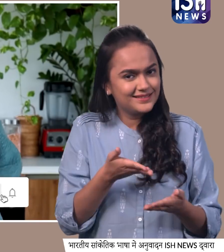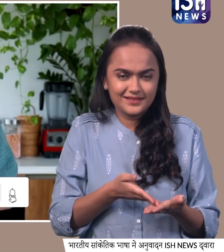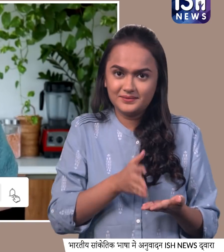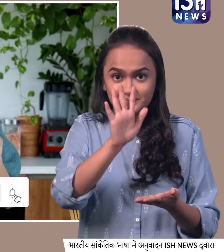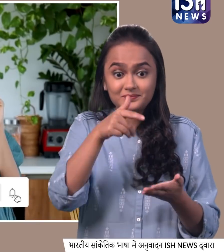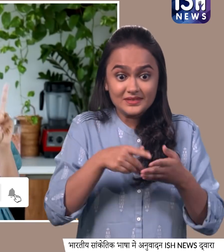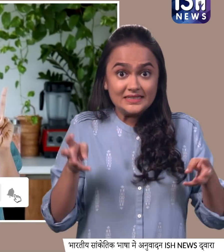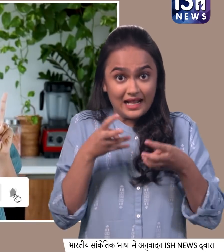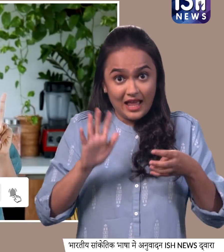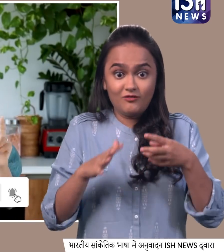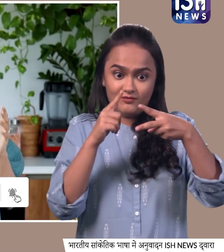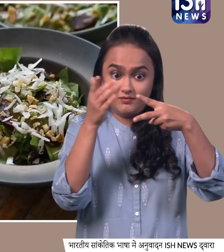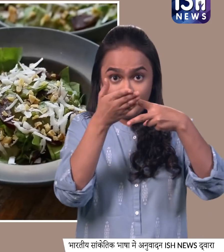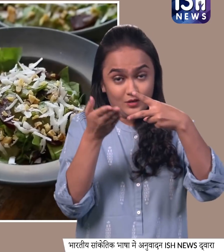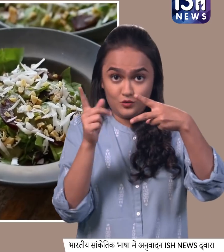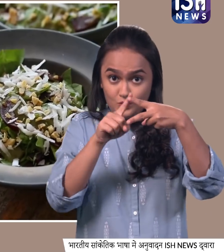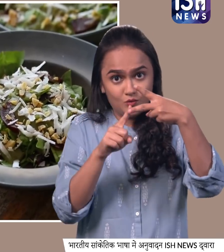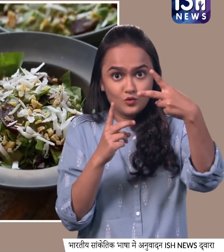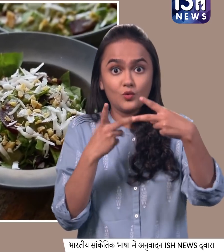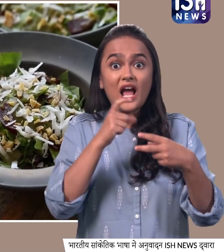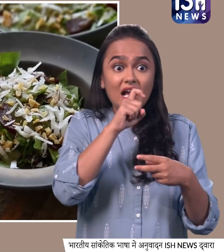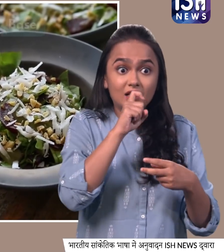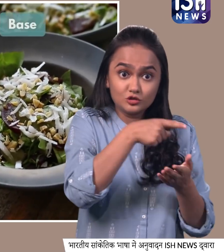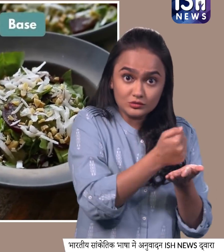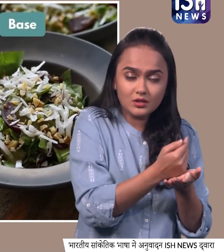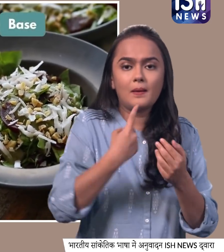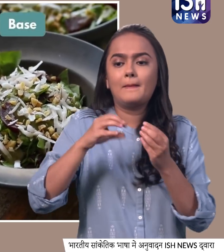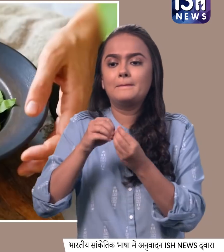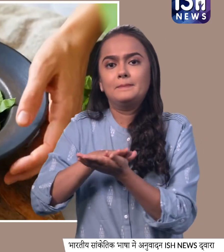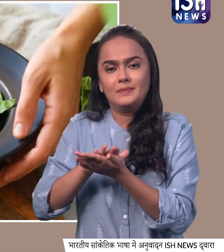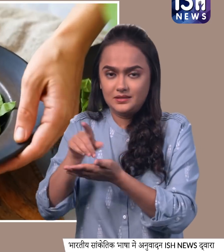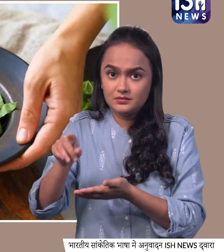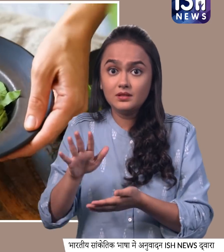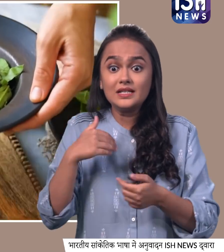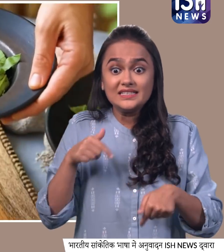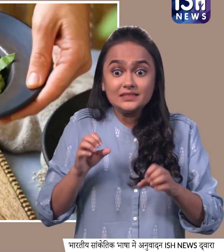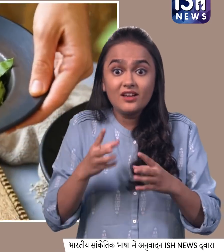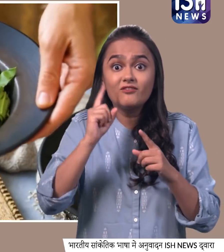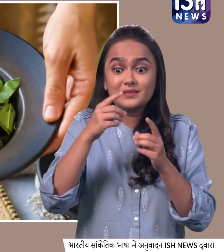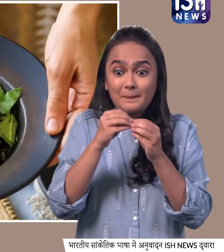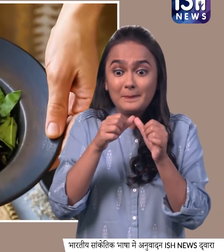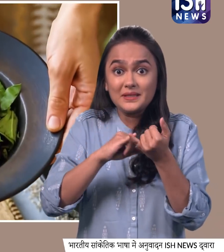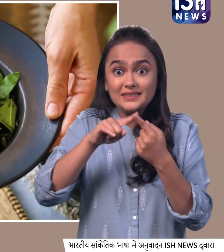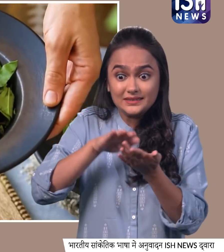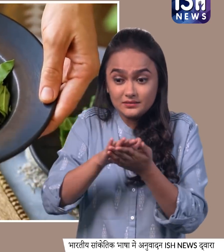This salad has 2 parts too - date coriander chutney and base First we'll prepare the base ingredients